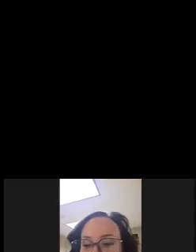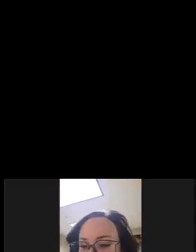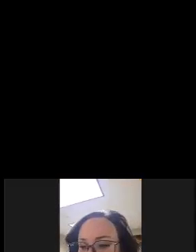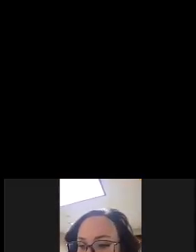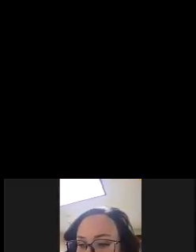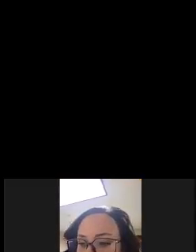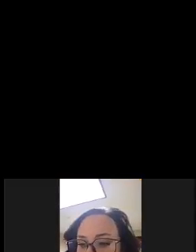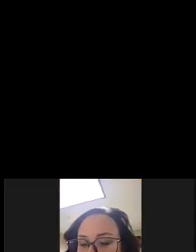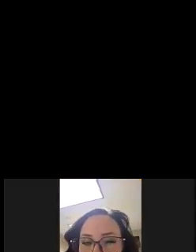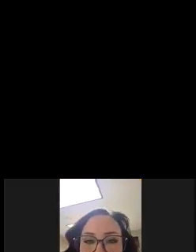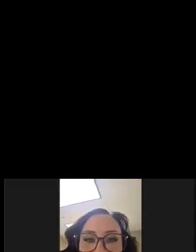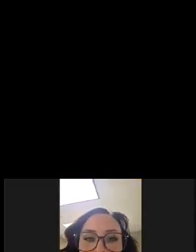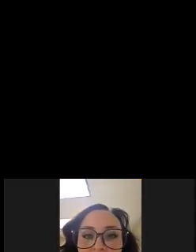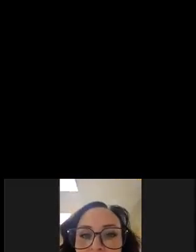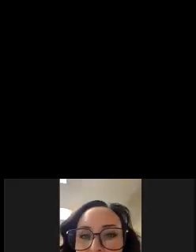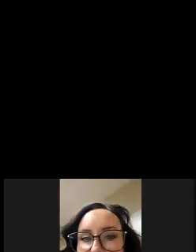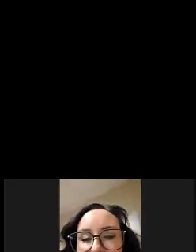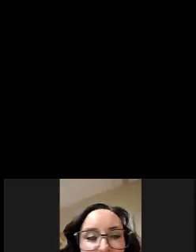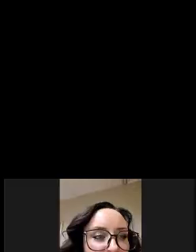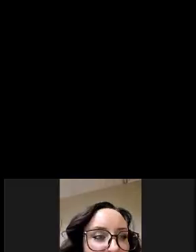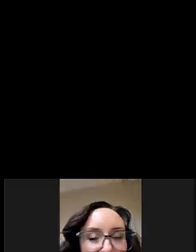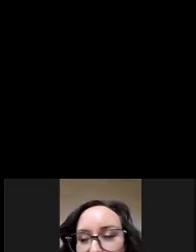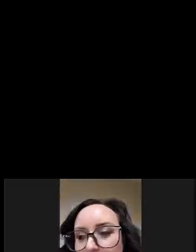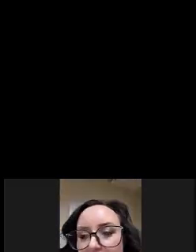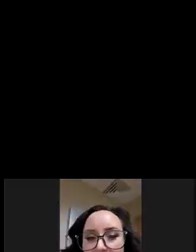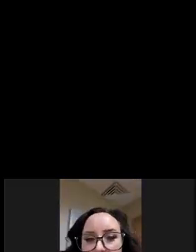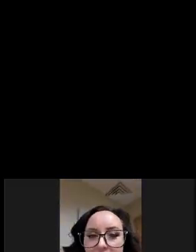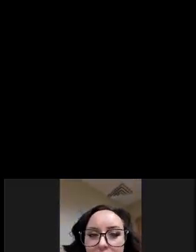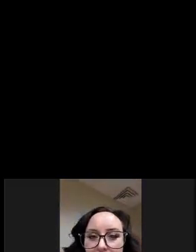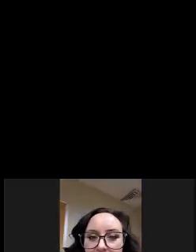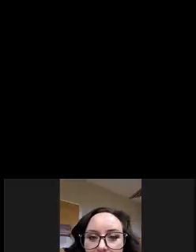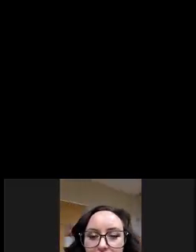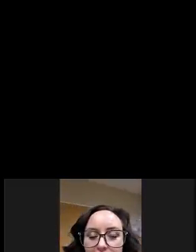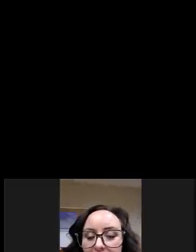age, um, it's tricky for Ava, because she sees her siblings